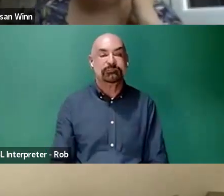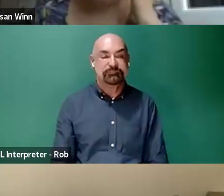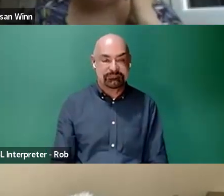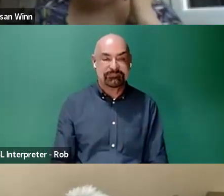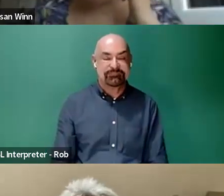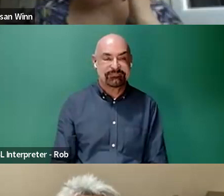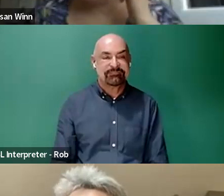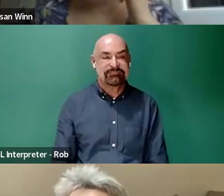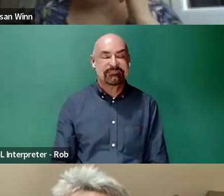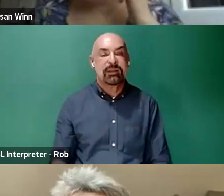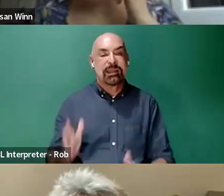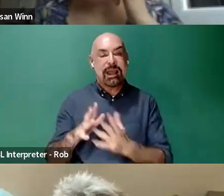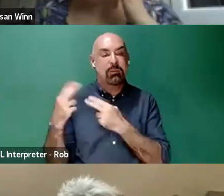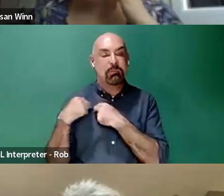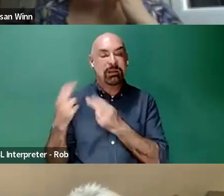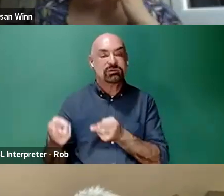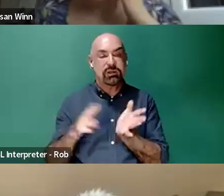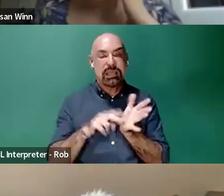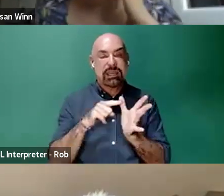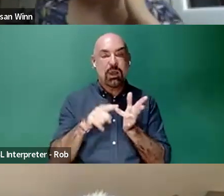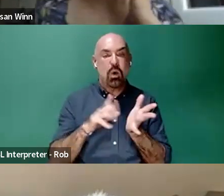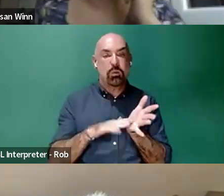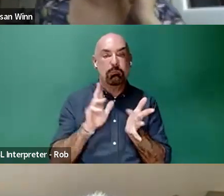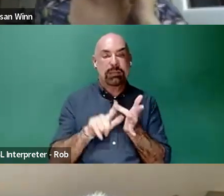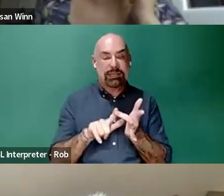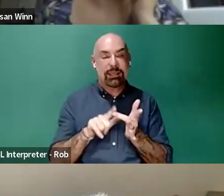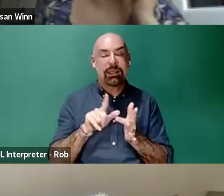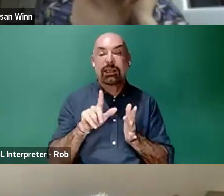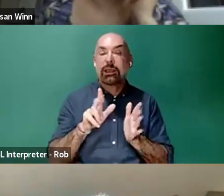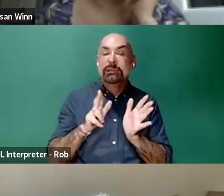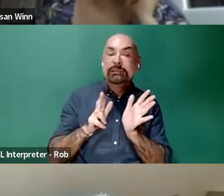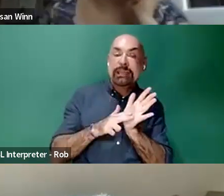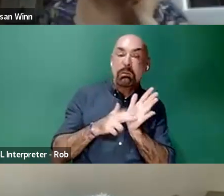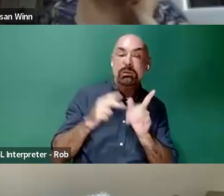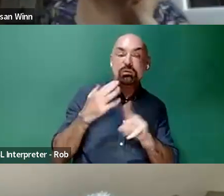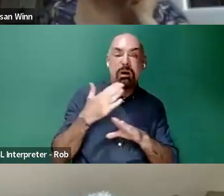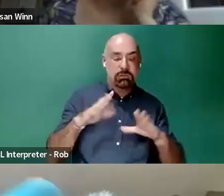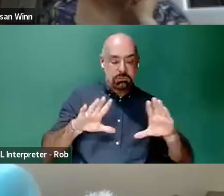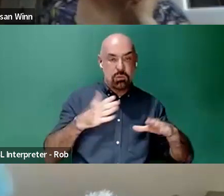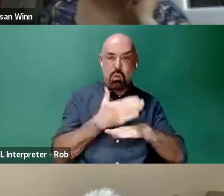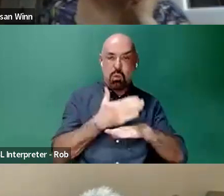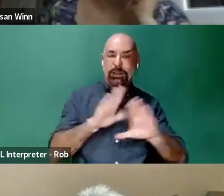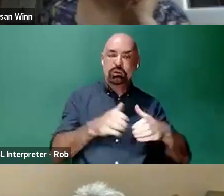I'll pass over to Naomi next. And then we will talk about Working Group 5